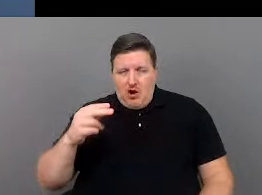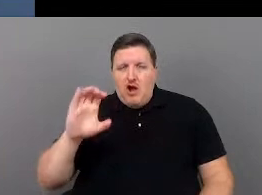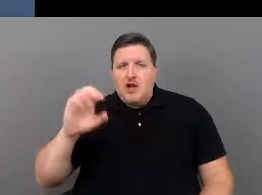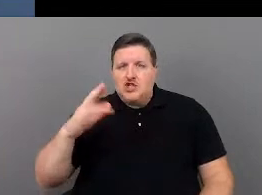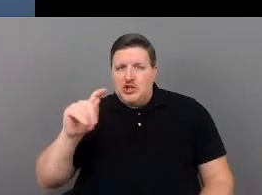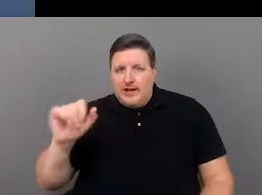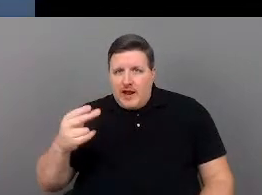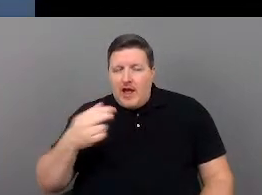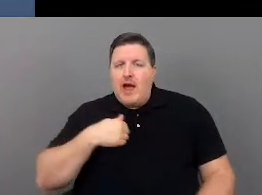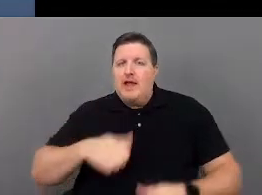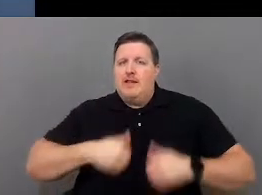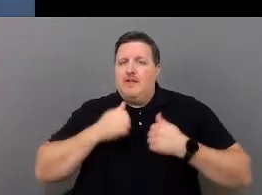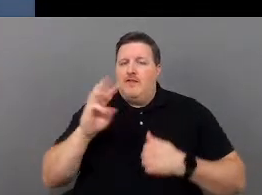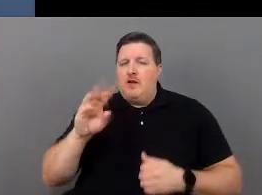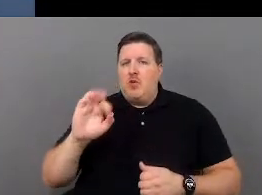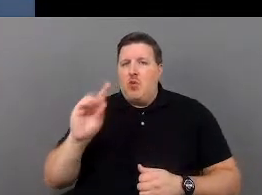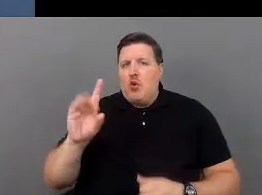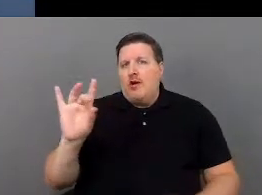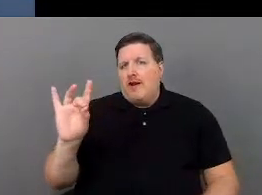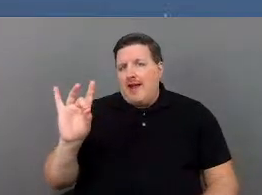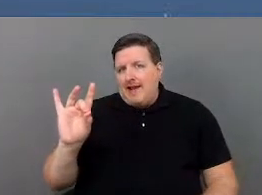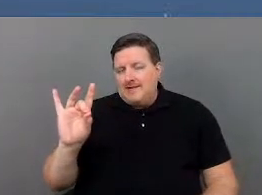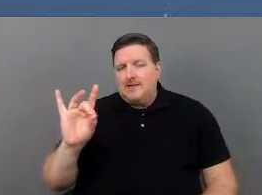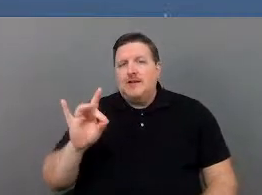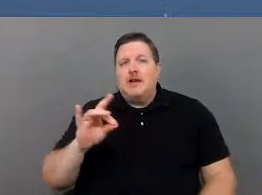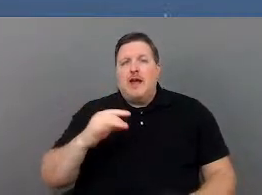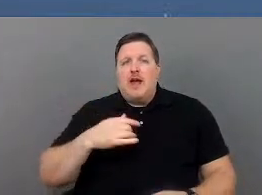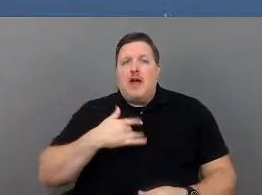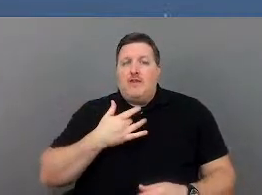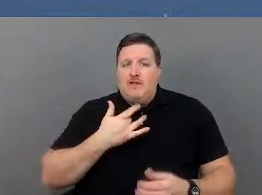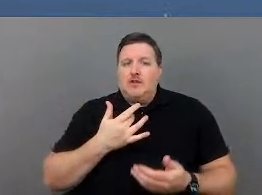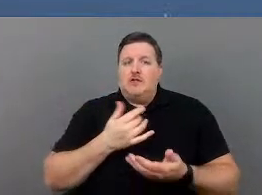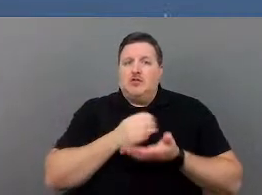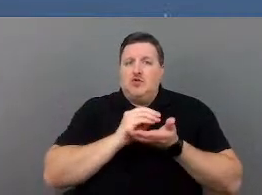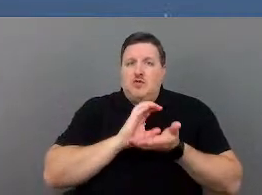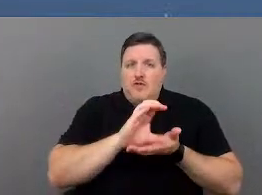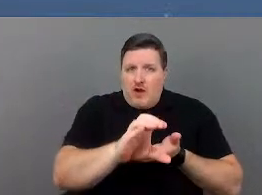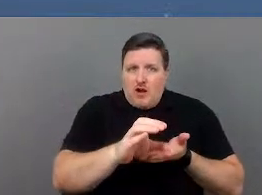I'M CALLING TONIGHT TO ASK YOU TO FUND CARE FOR OUR COMMUNITIES AND TO FULLY FUND AND STAFF THE OFFICE OF